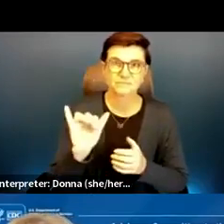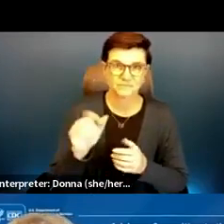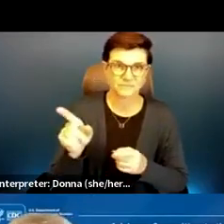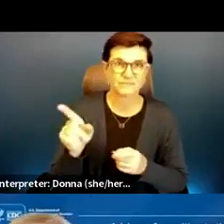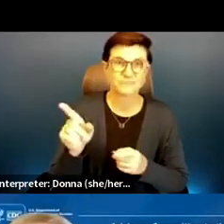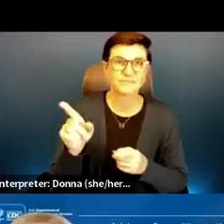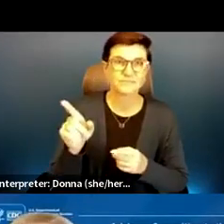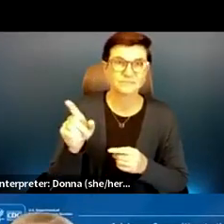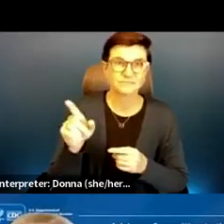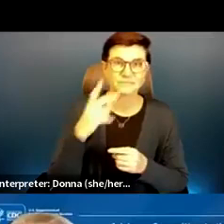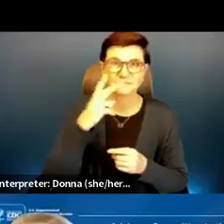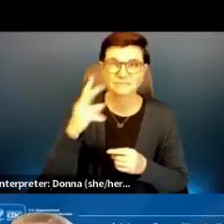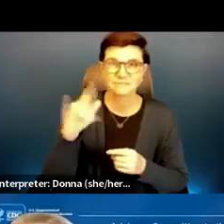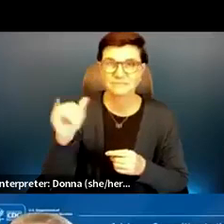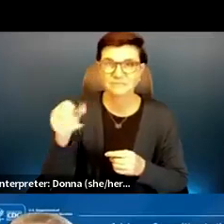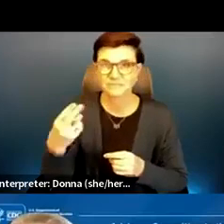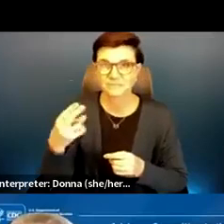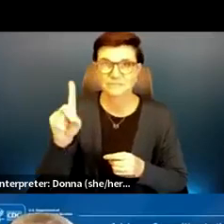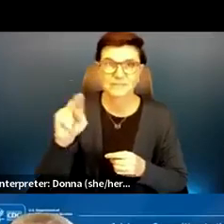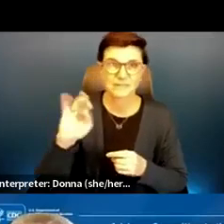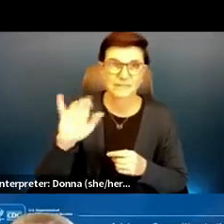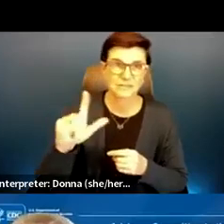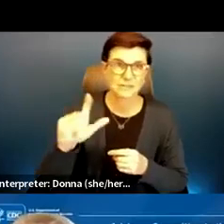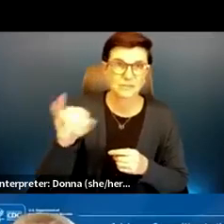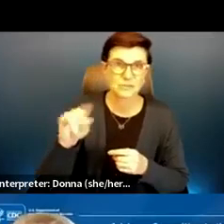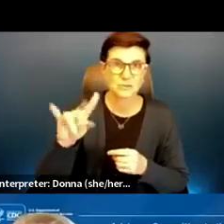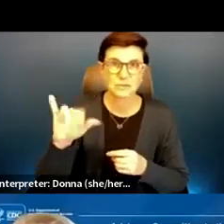I see Daniel, Julie, Lynn, Crystal, Jill,